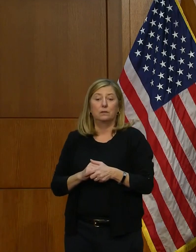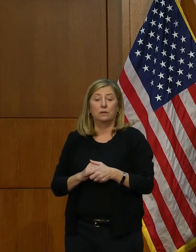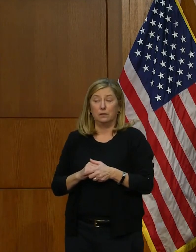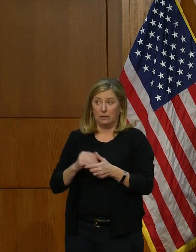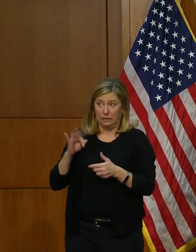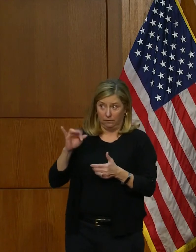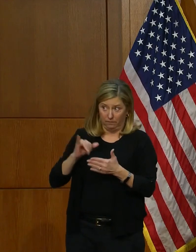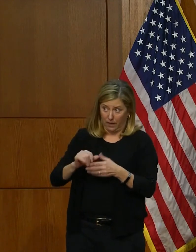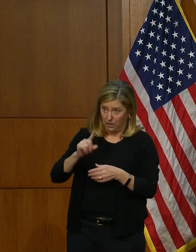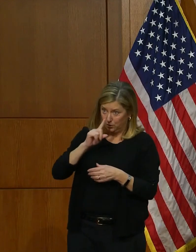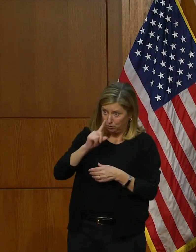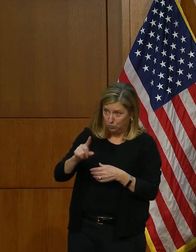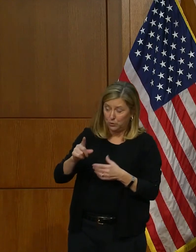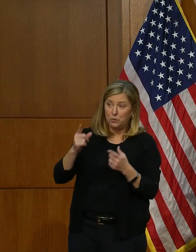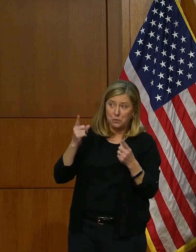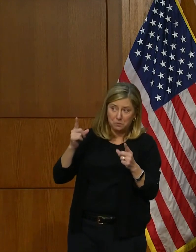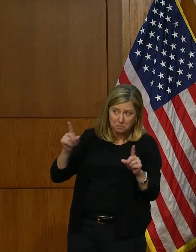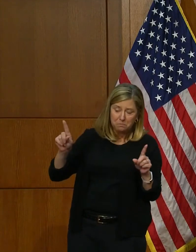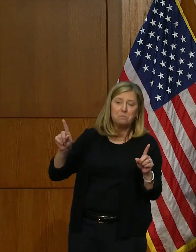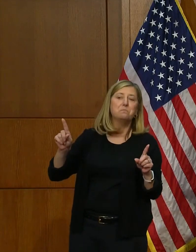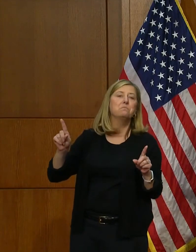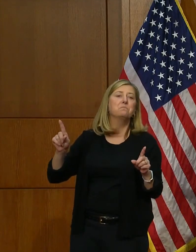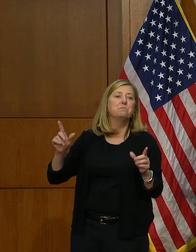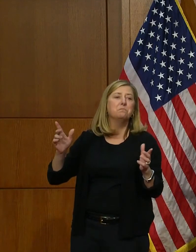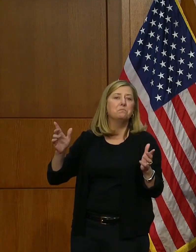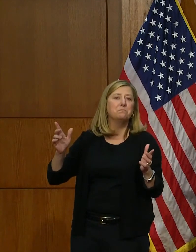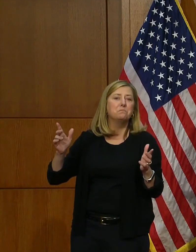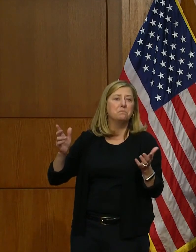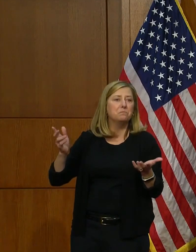WALLS OF THEIR HOMES IN IF THAT